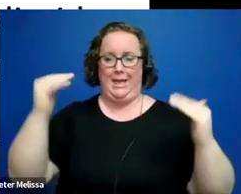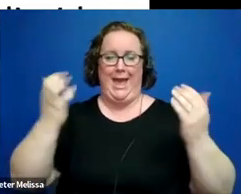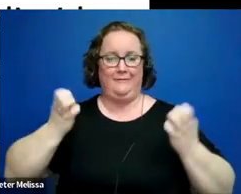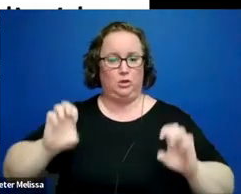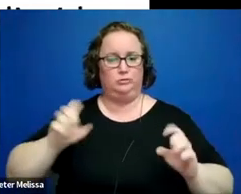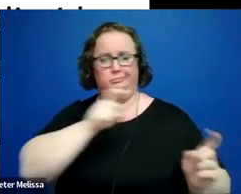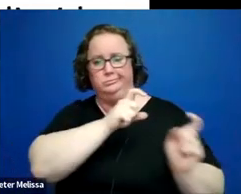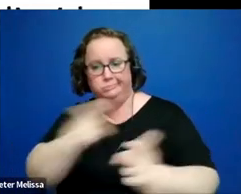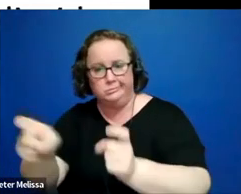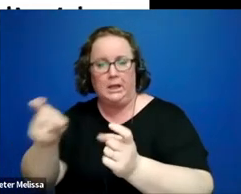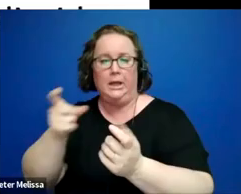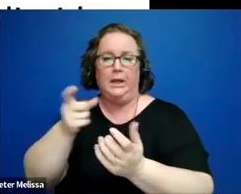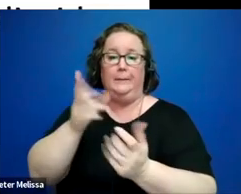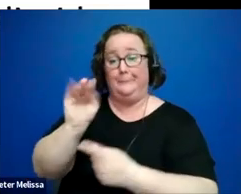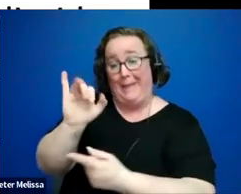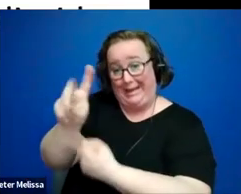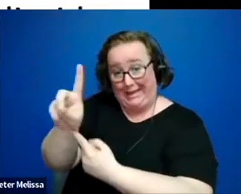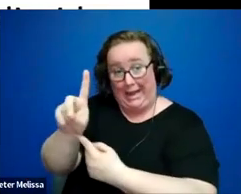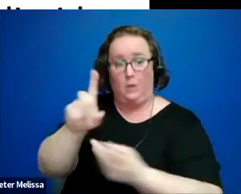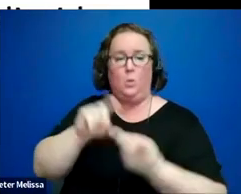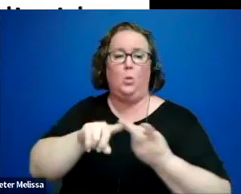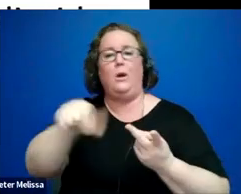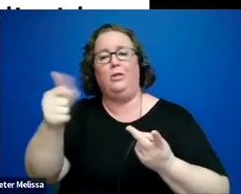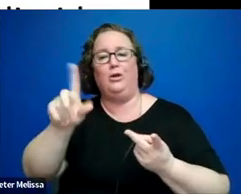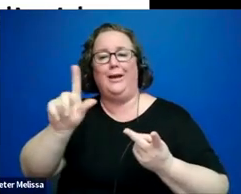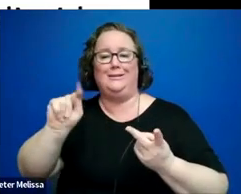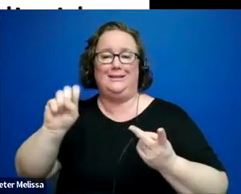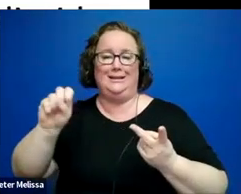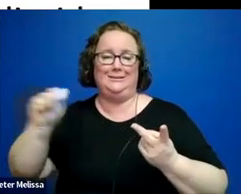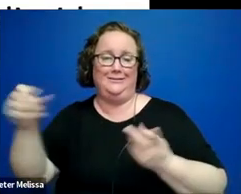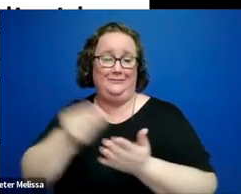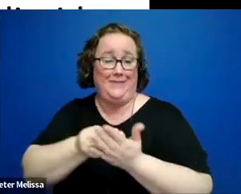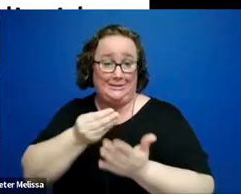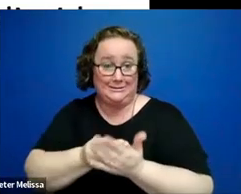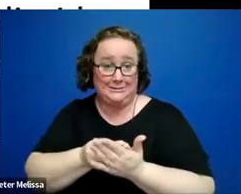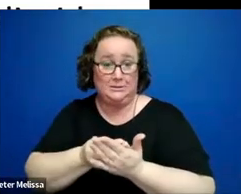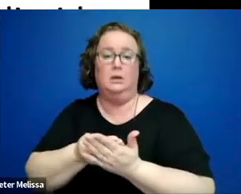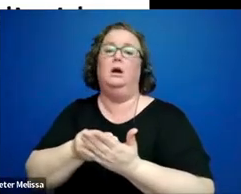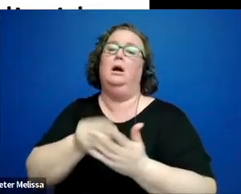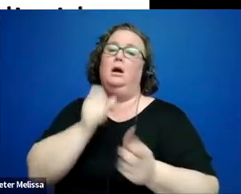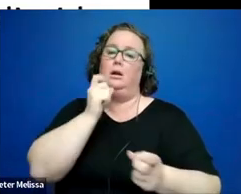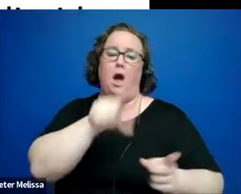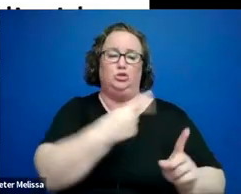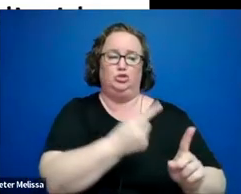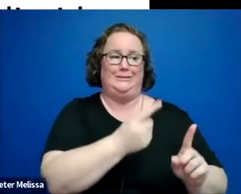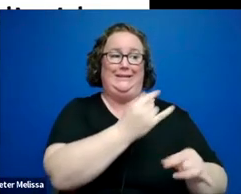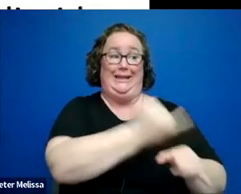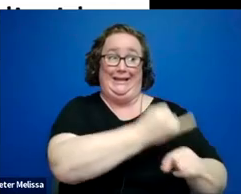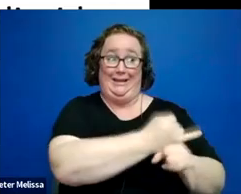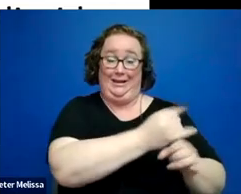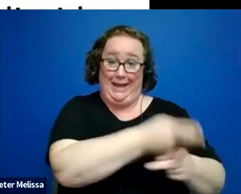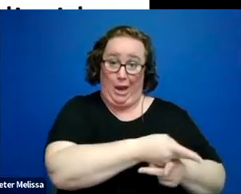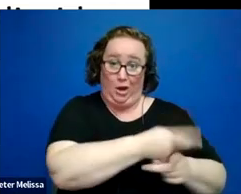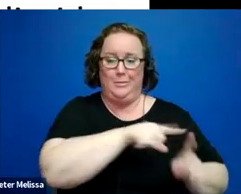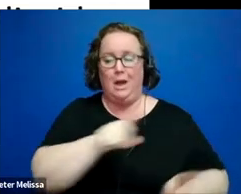funds and services away from institutionalized care and towards community-based settings.